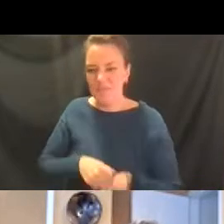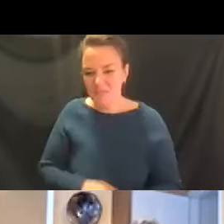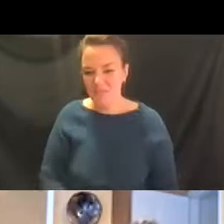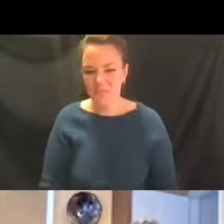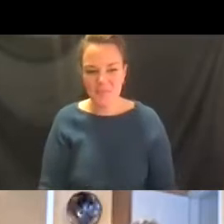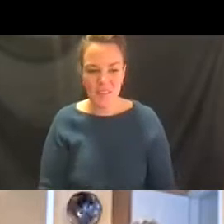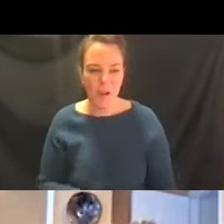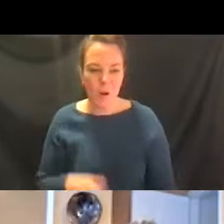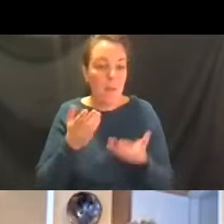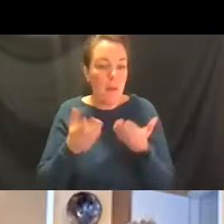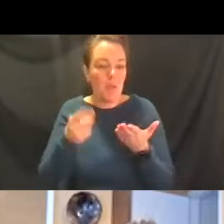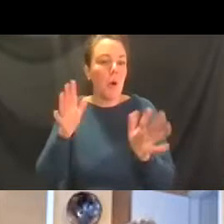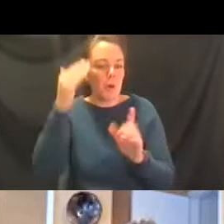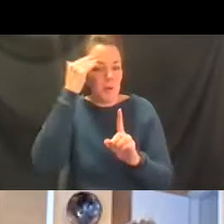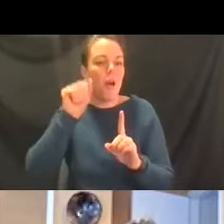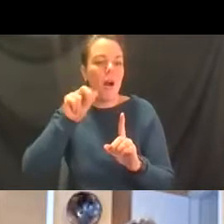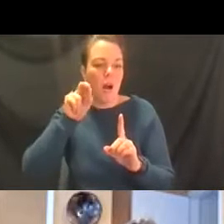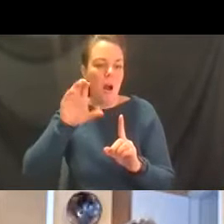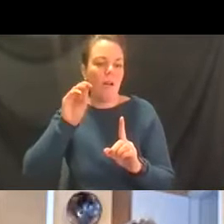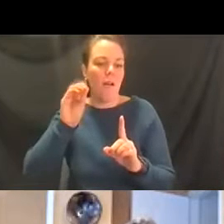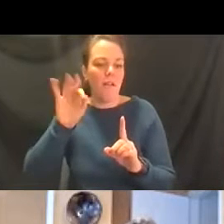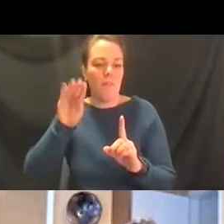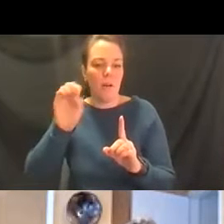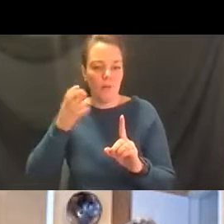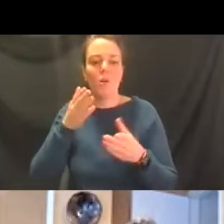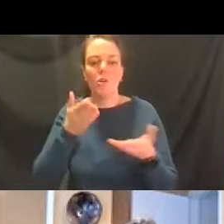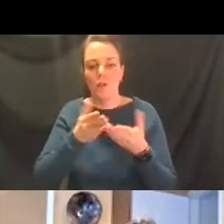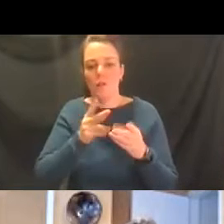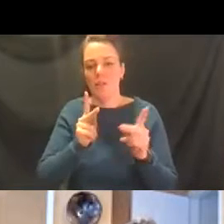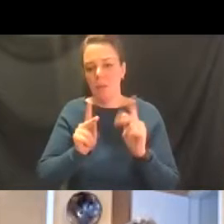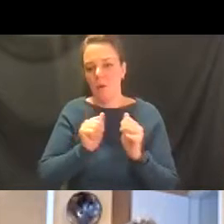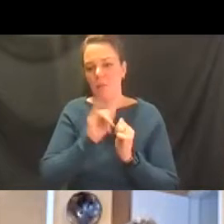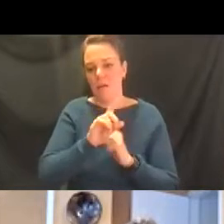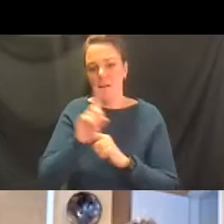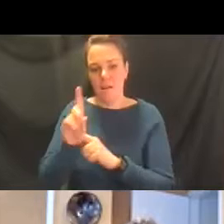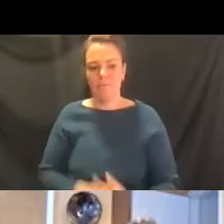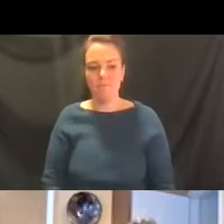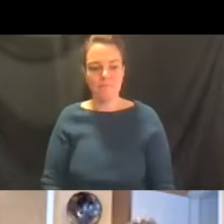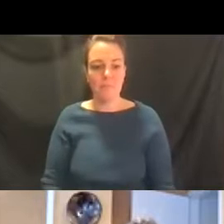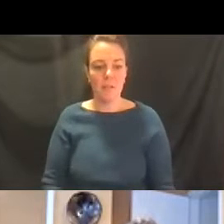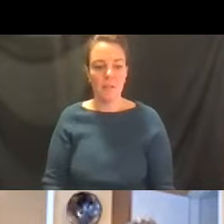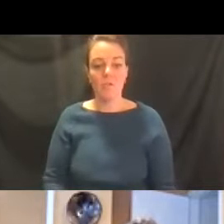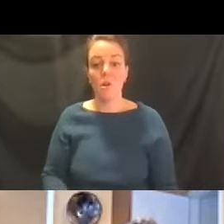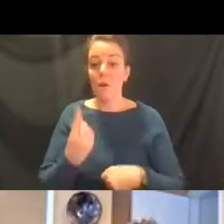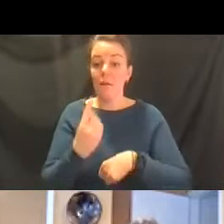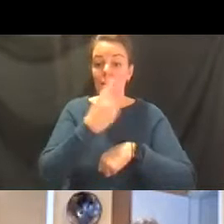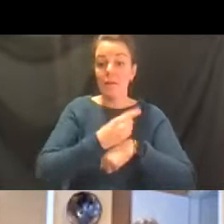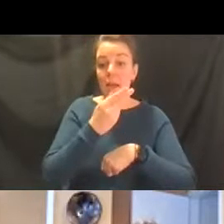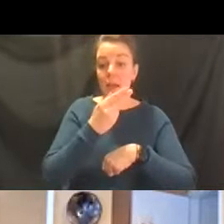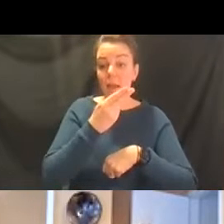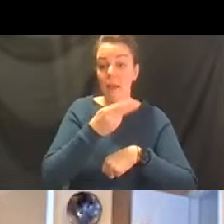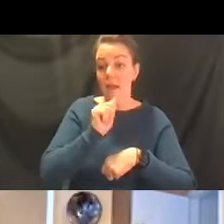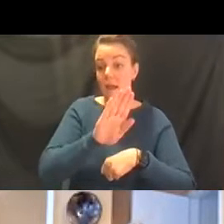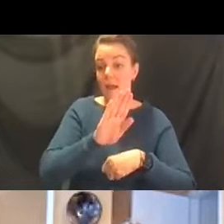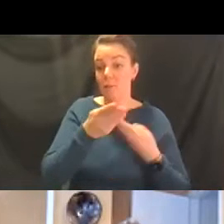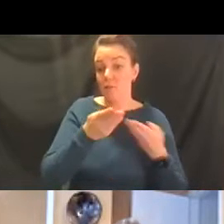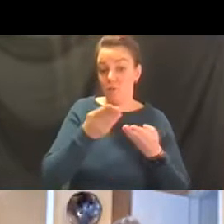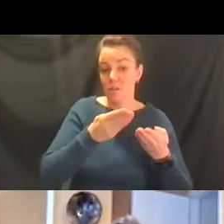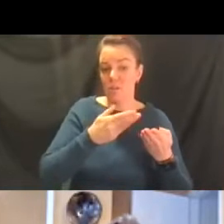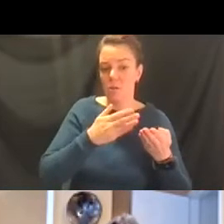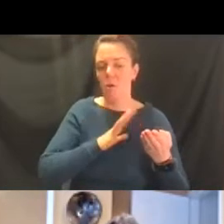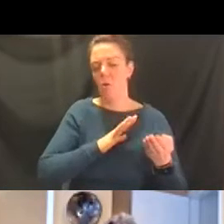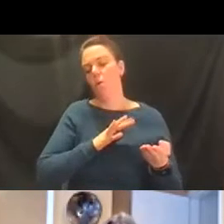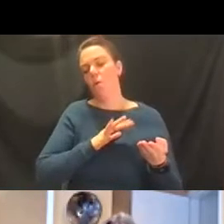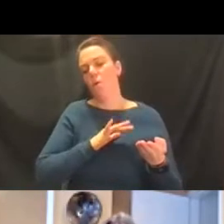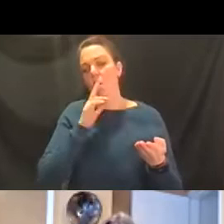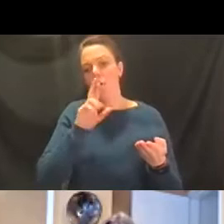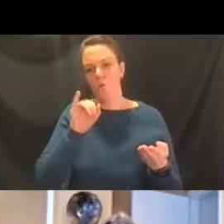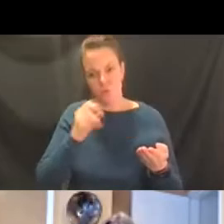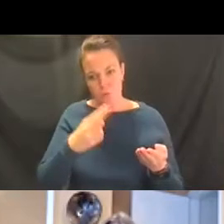serving people with IDD. and so the day services are a rich resource for our folks. Again COVID has